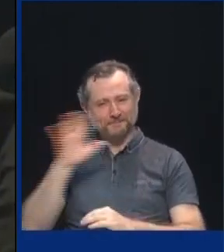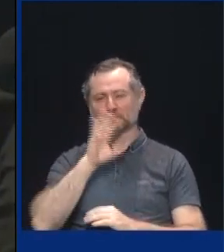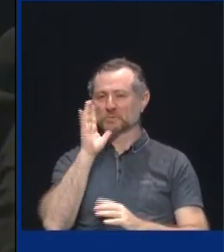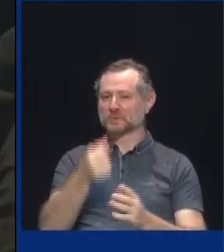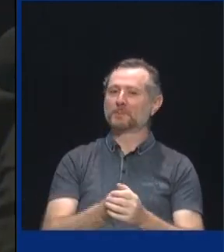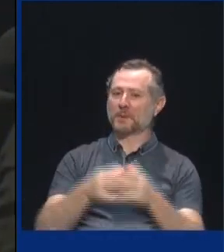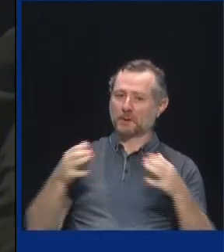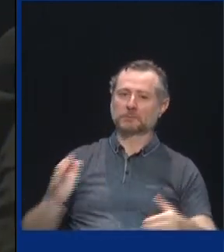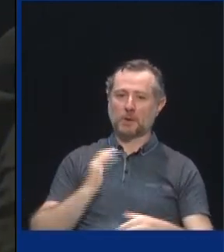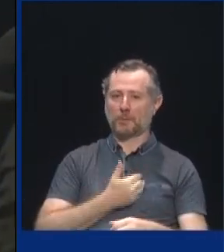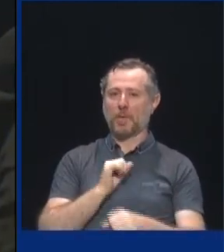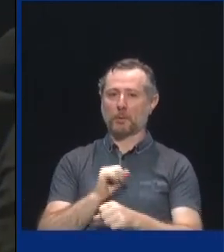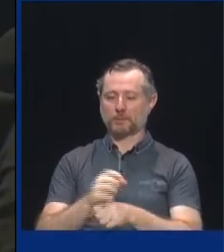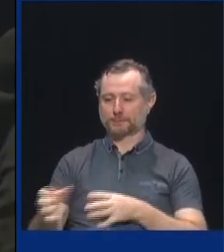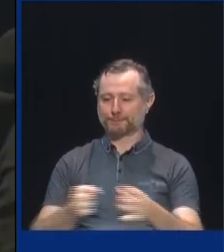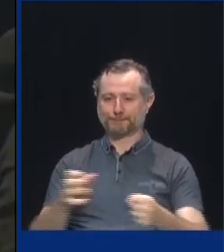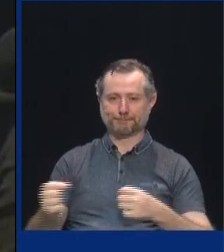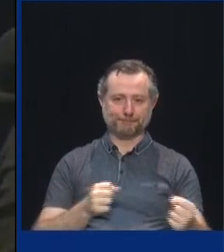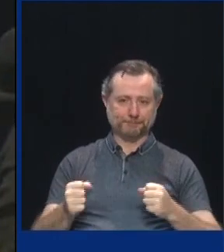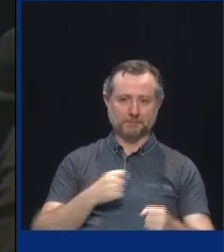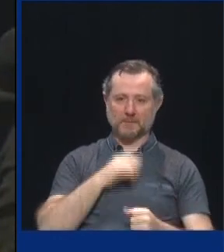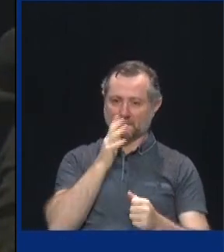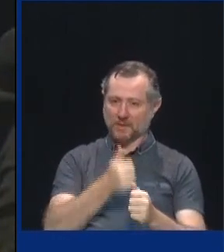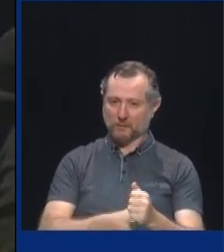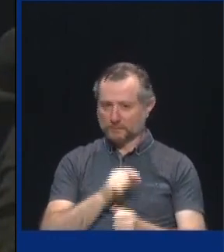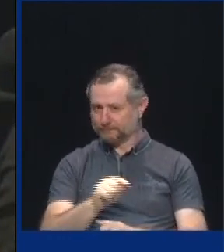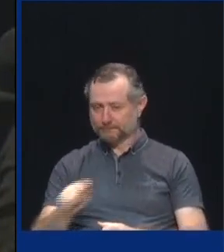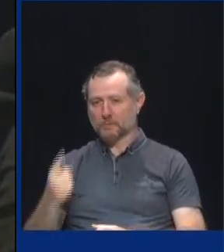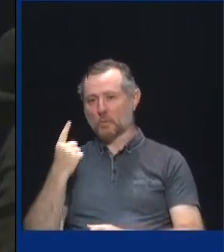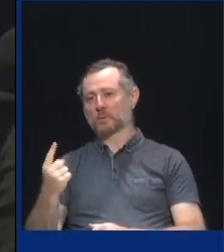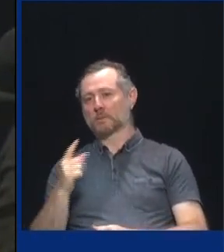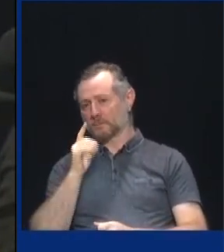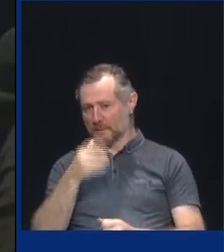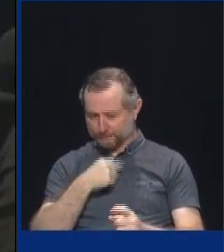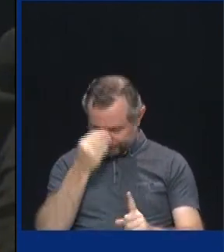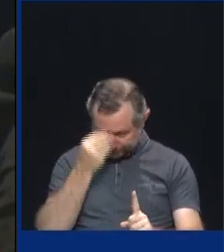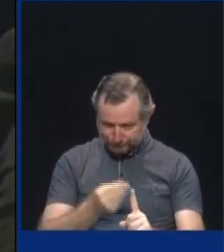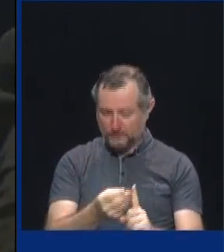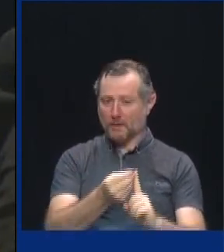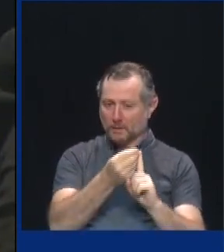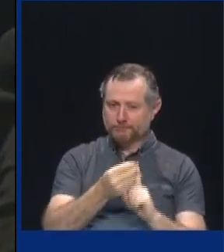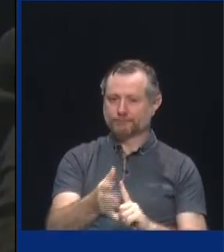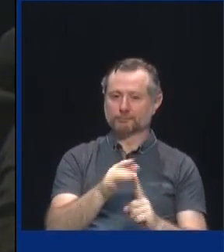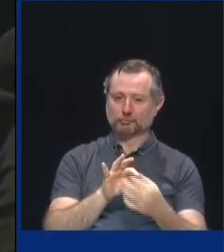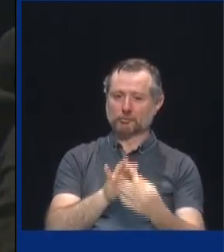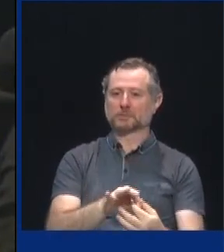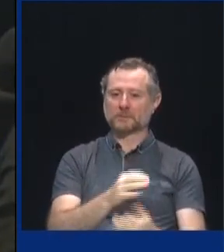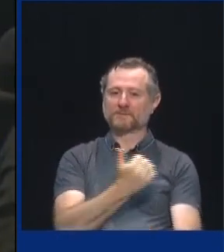FOR COMMUNITY BASED ORGANIZATIONS THROUGHOUT NEW YORK WILL GREATLY EXPAND OUR JOINED EFFORTS TO MAKE SURE